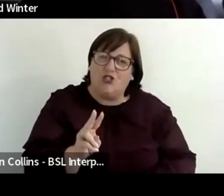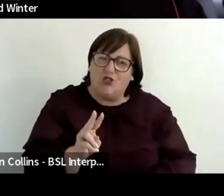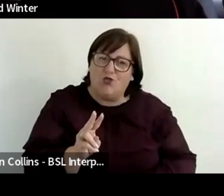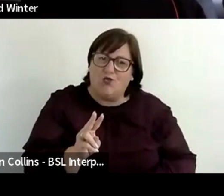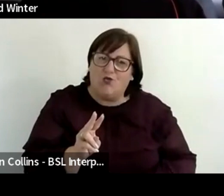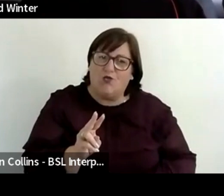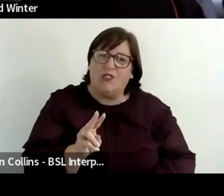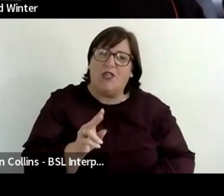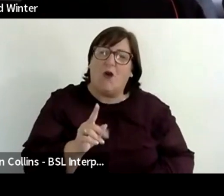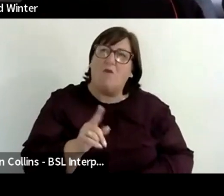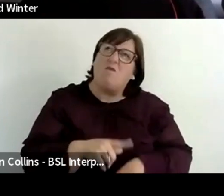We are almost coming to time.